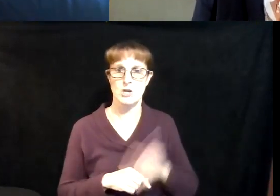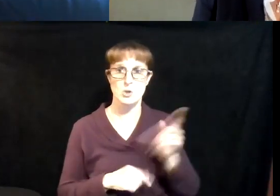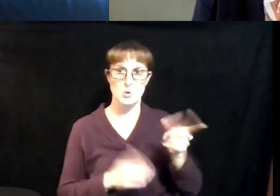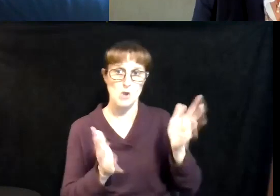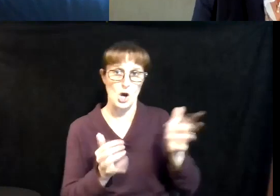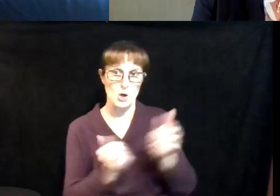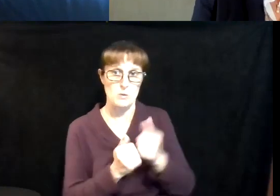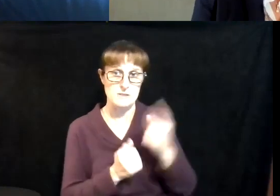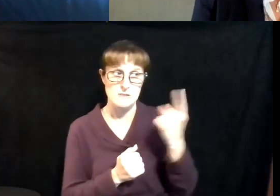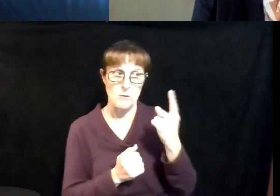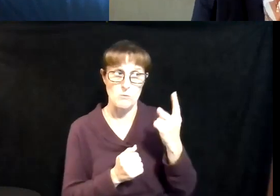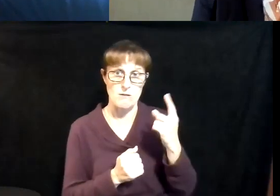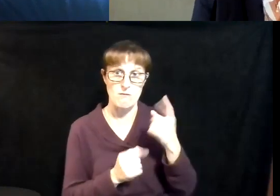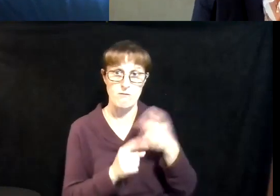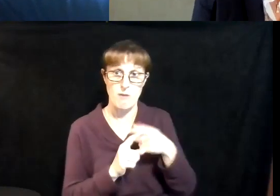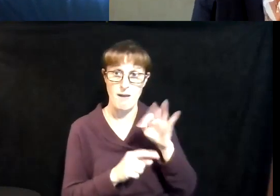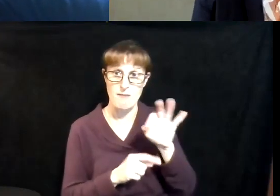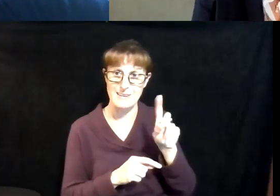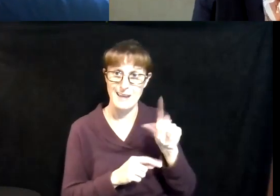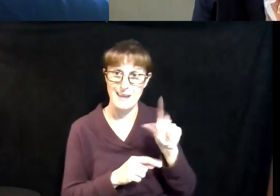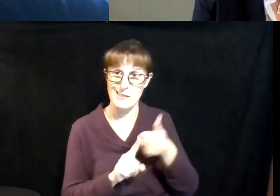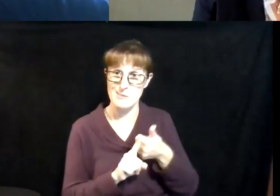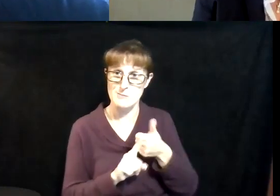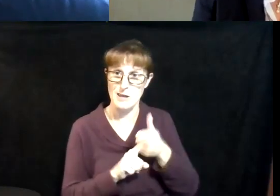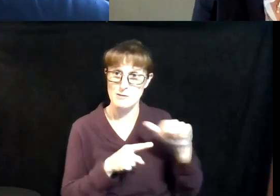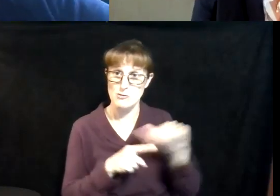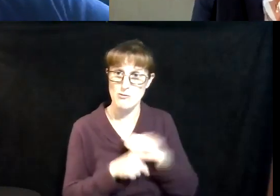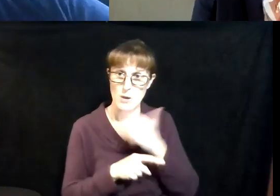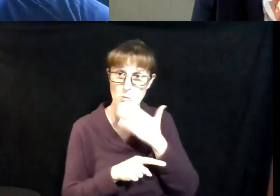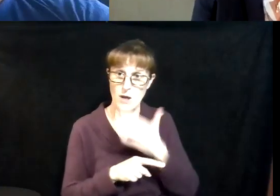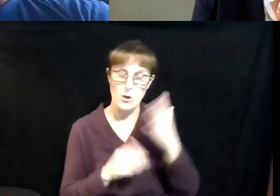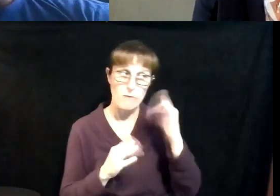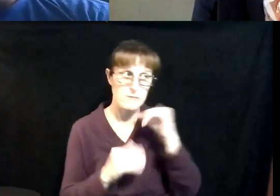There's been enough atrocities and immoralities in